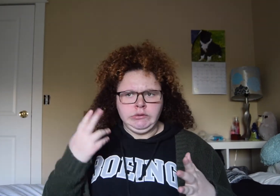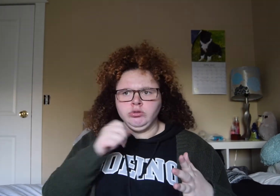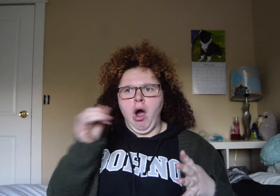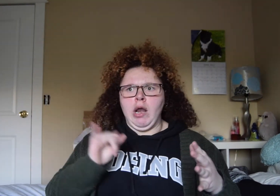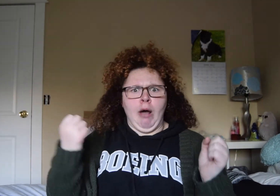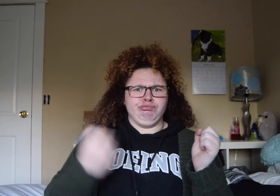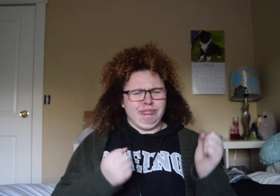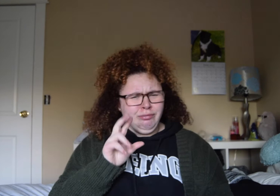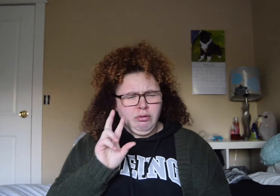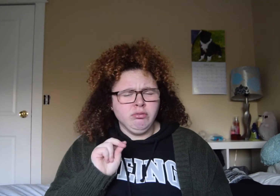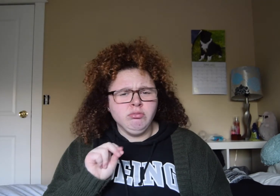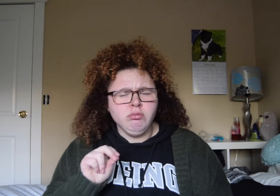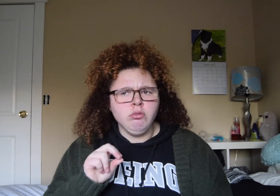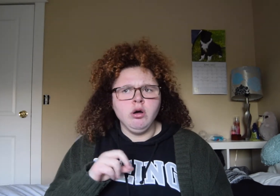He's not fluent in sign language